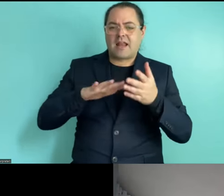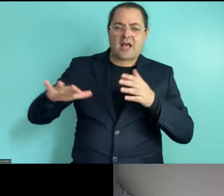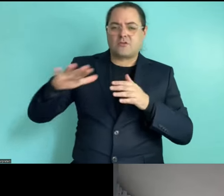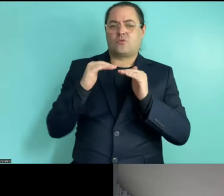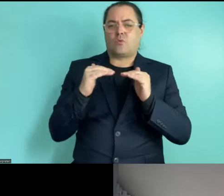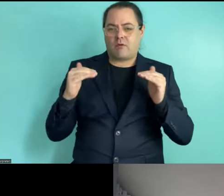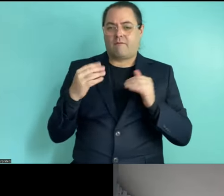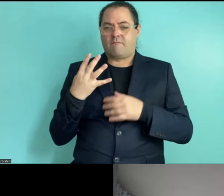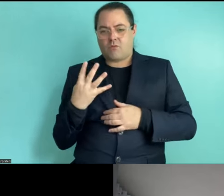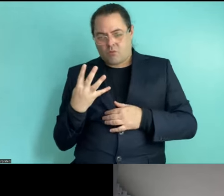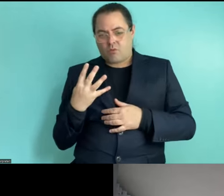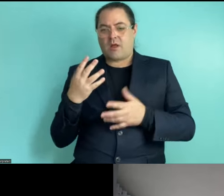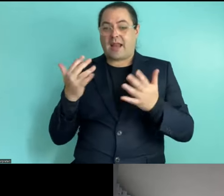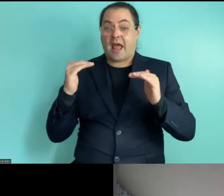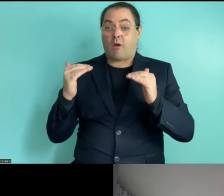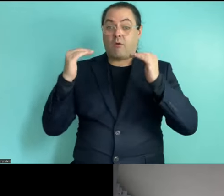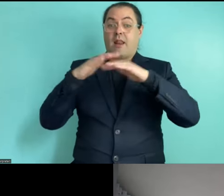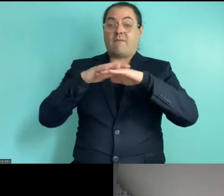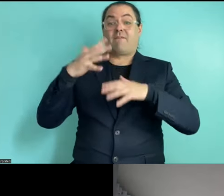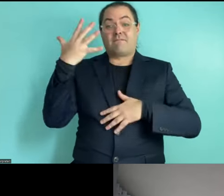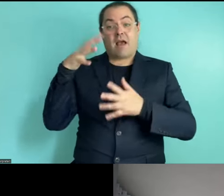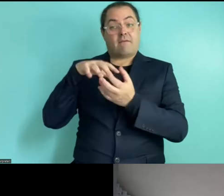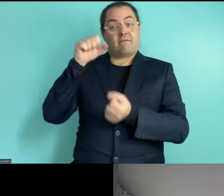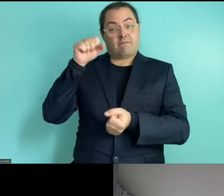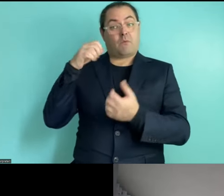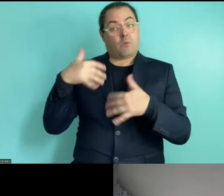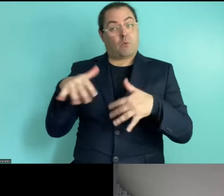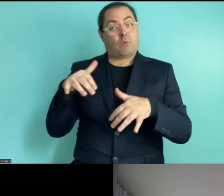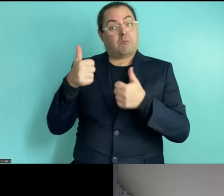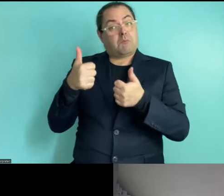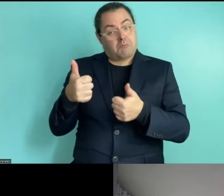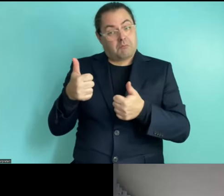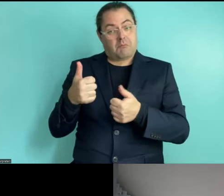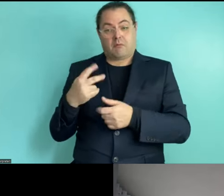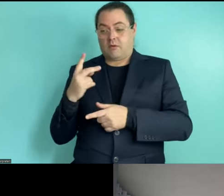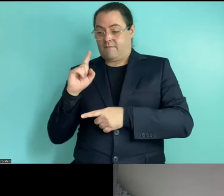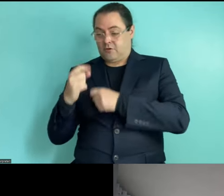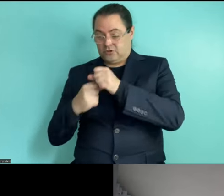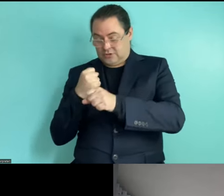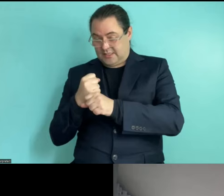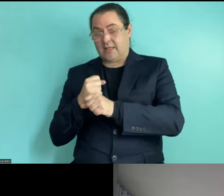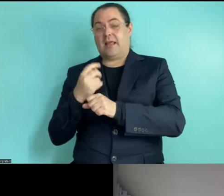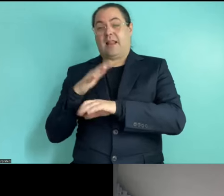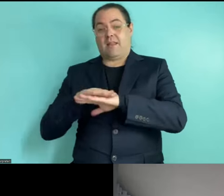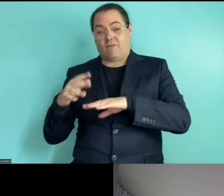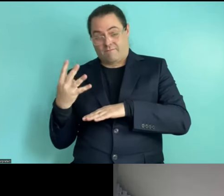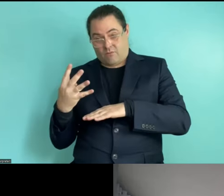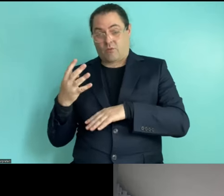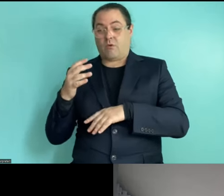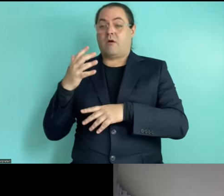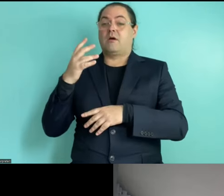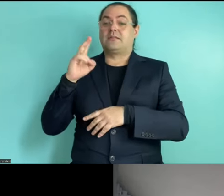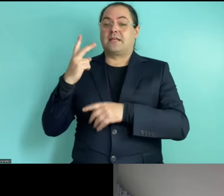14:24:37 at the NQF level five, and also that you you've taken candidates from the community